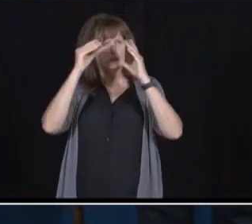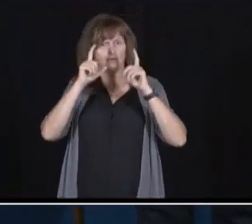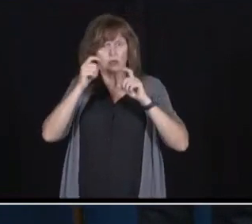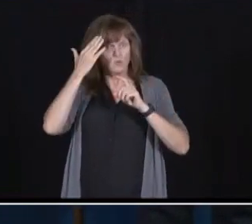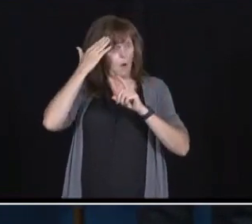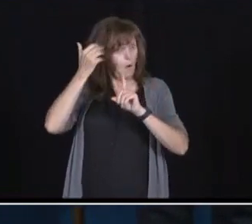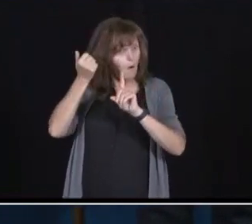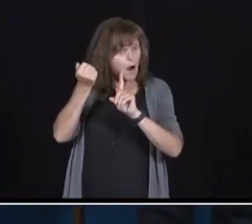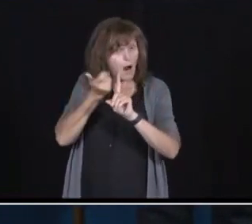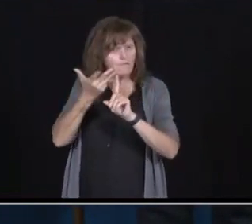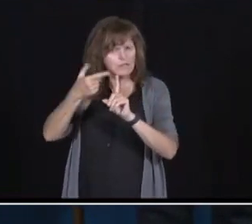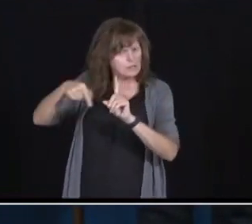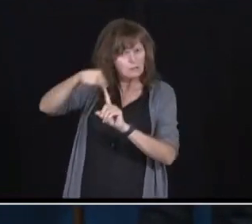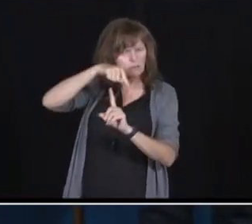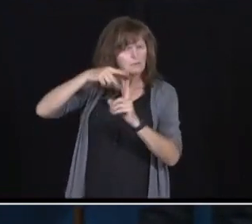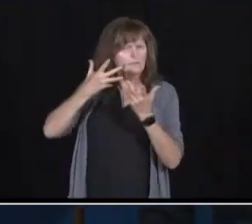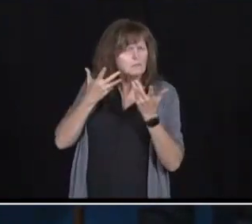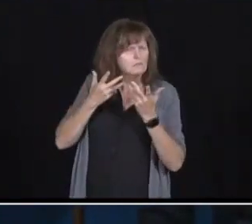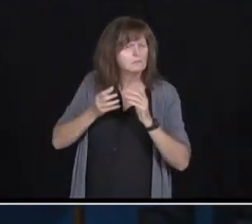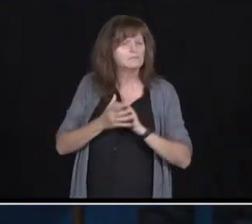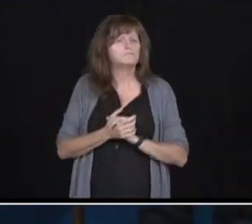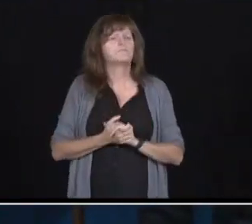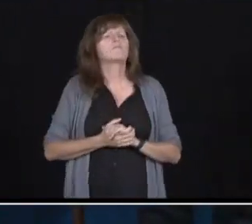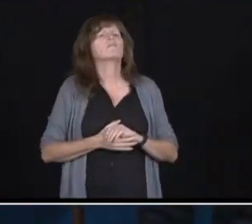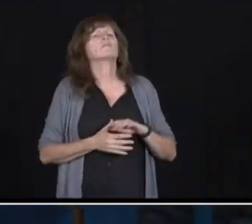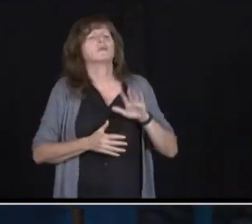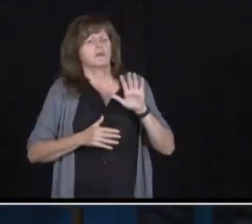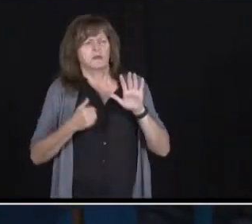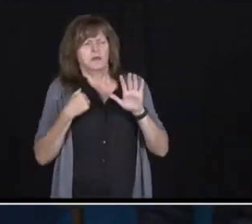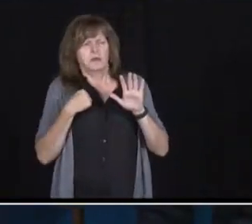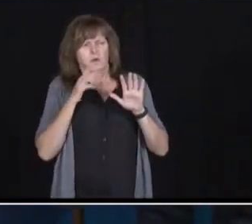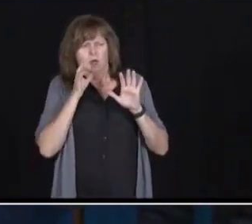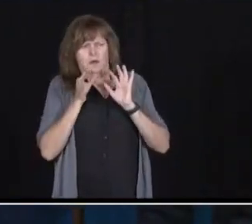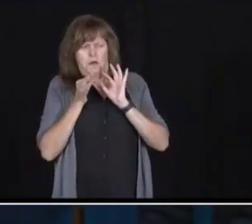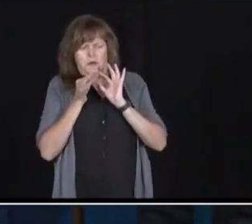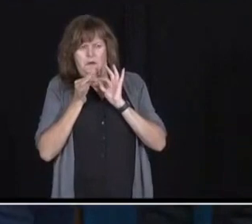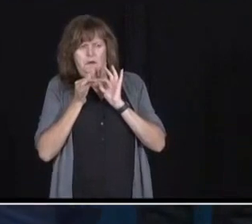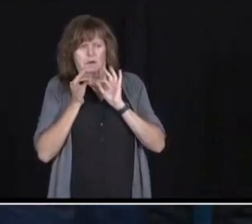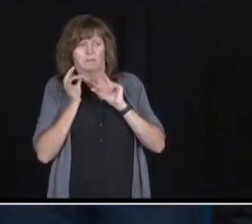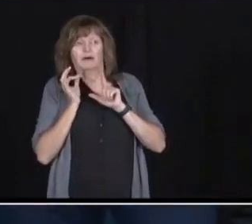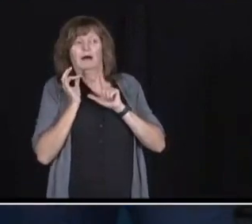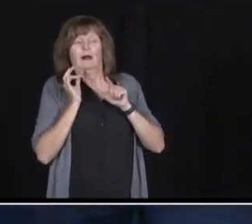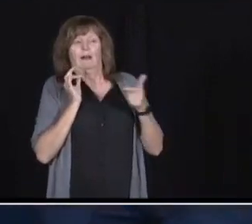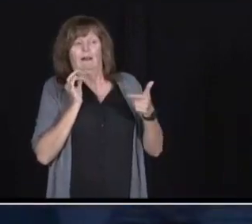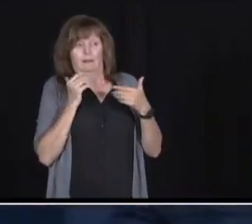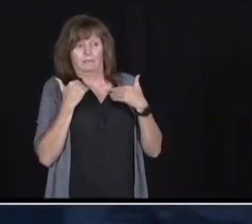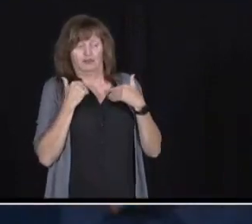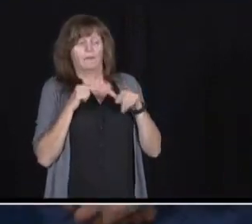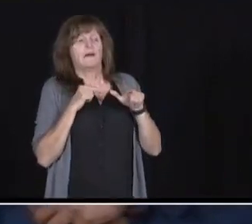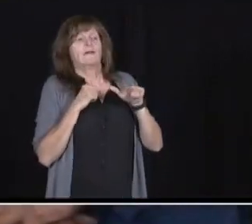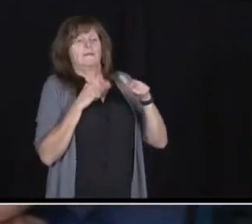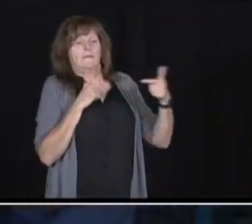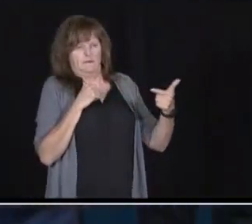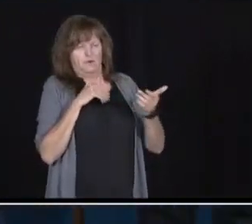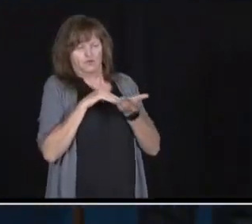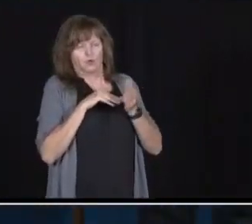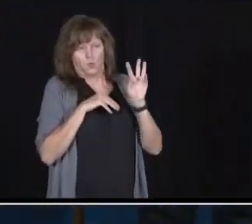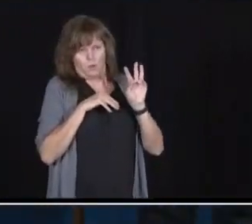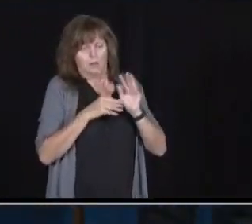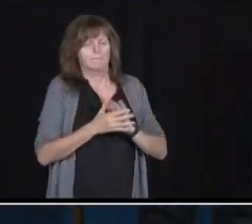detail are we looking for when it comes to student interaction from teachers and selves? The first part I will hand over to the minister.